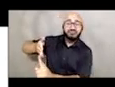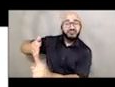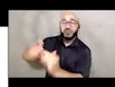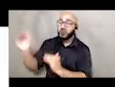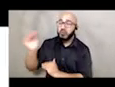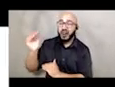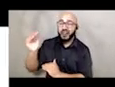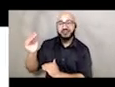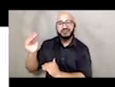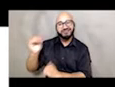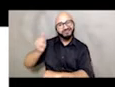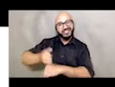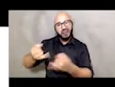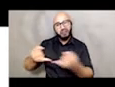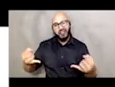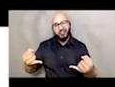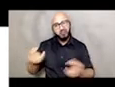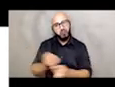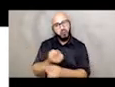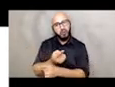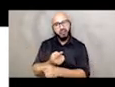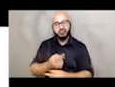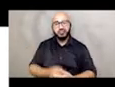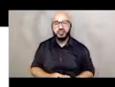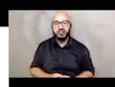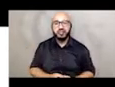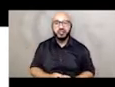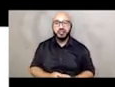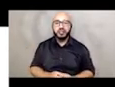And setting boundaries and block off times, why is this important?